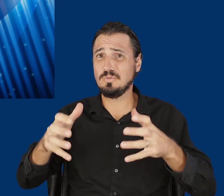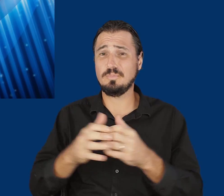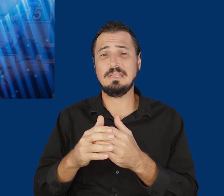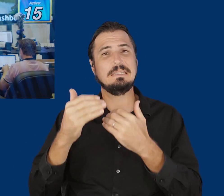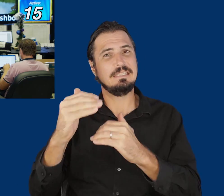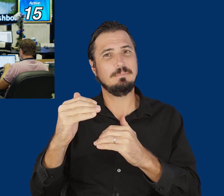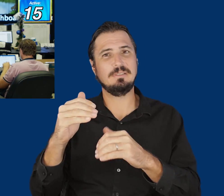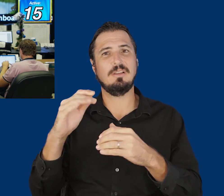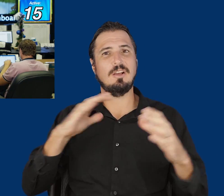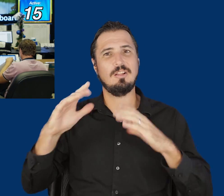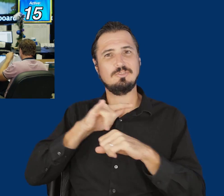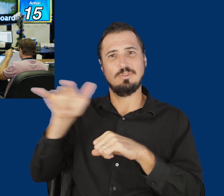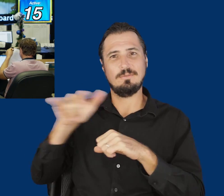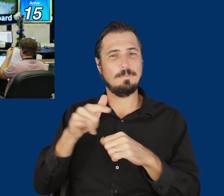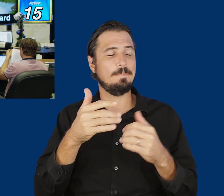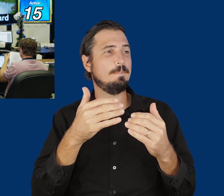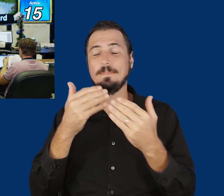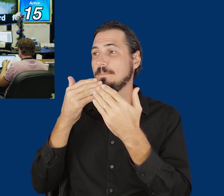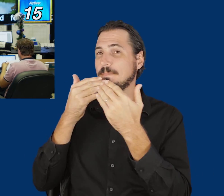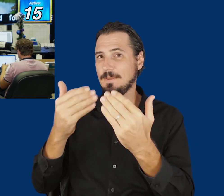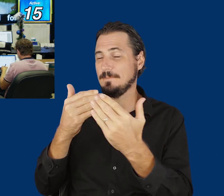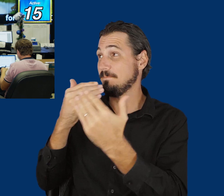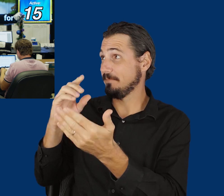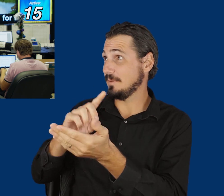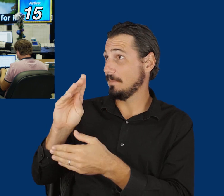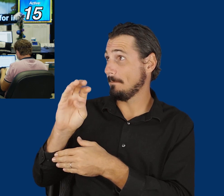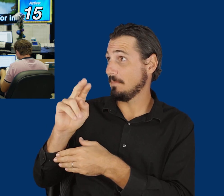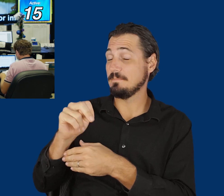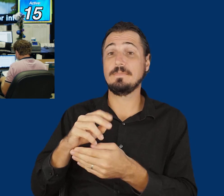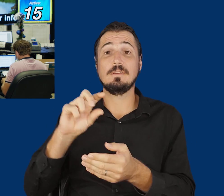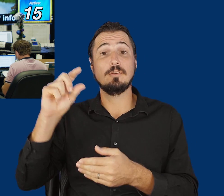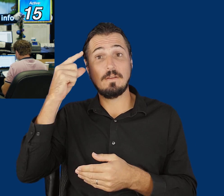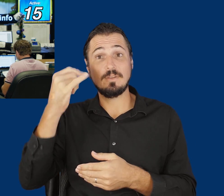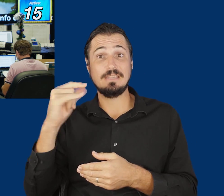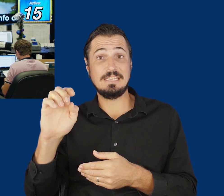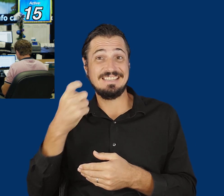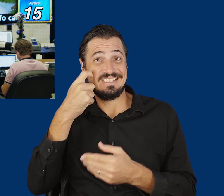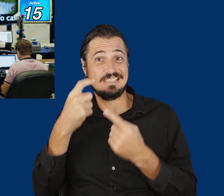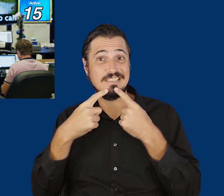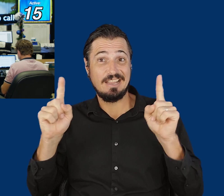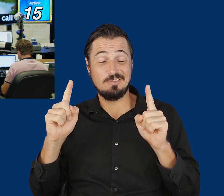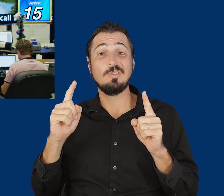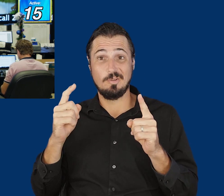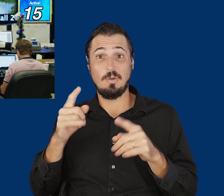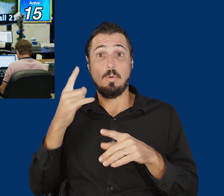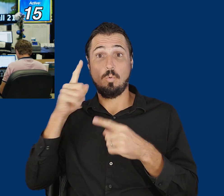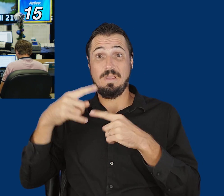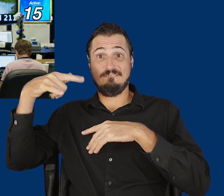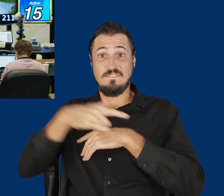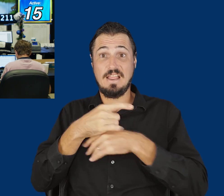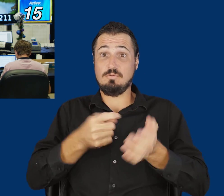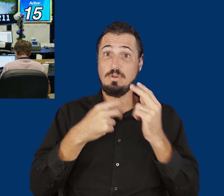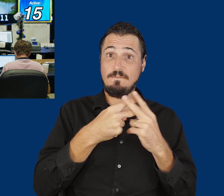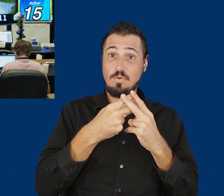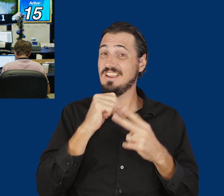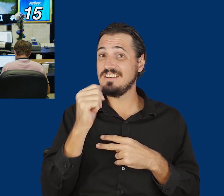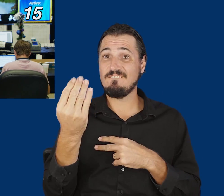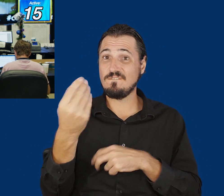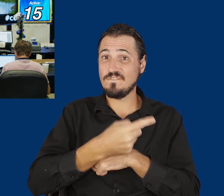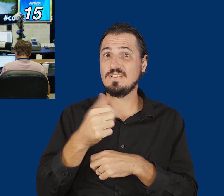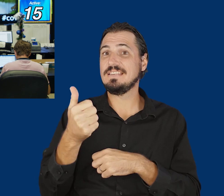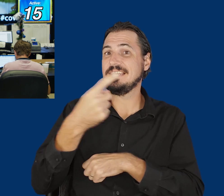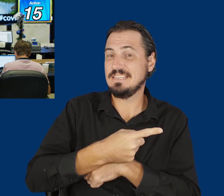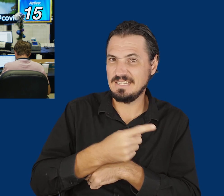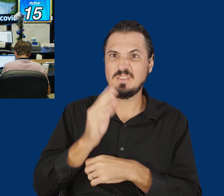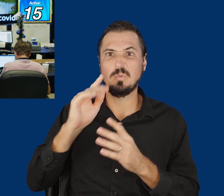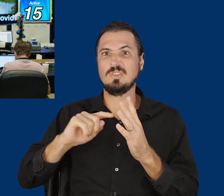Thank you, Dr. Berreman. Governor Ige recently announced that the travel quarantine will be reduced from 14 days to 10 days, effective Thursday, December 17. Pursuant to Mayor’s